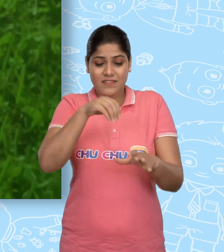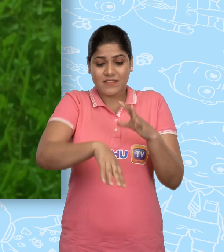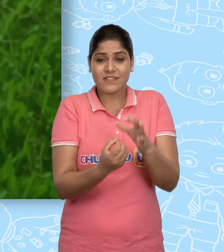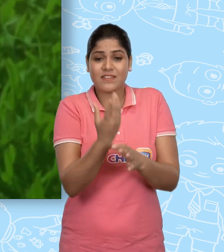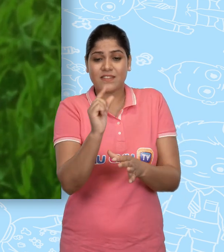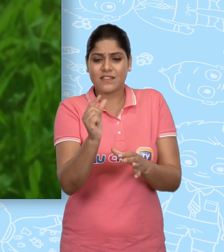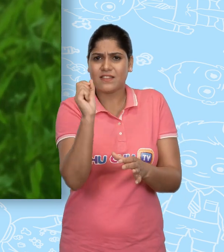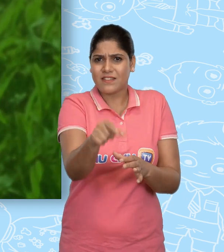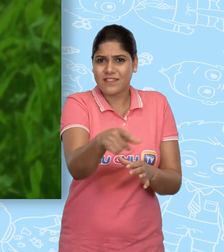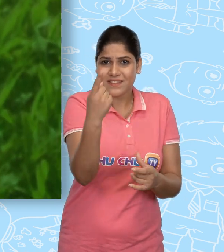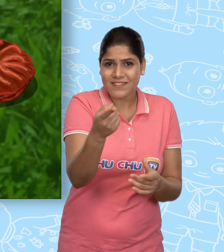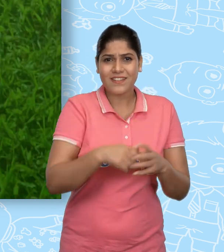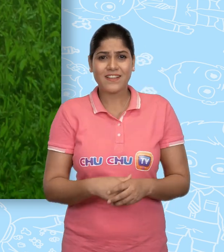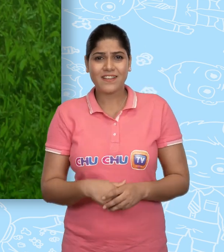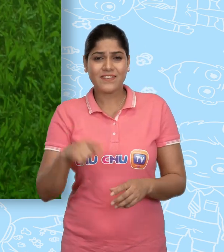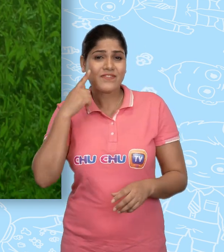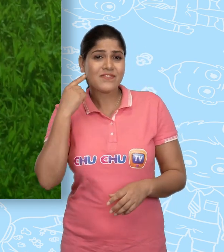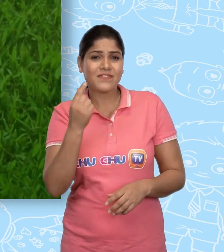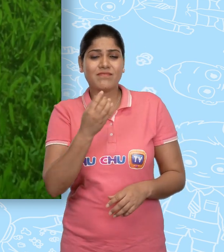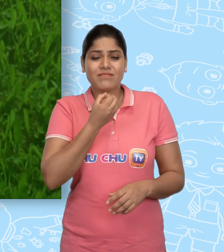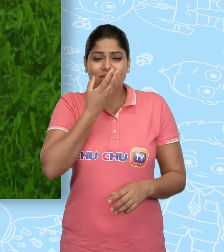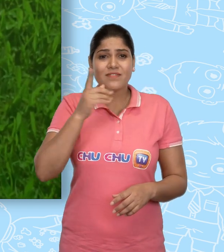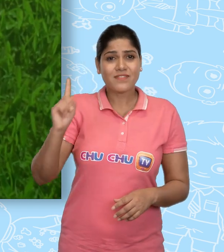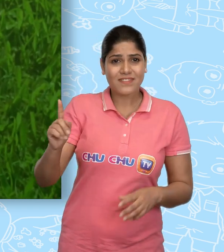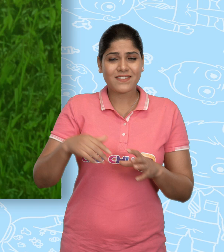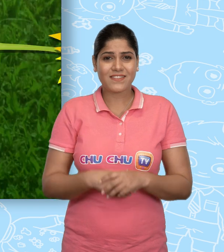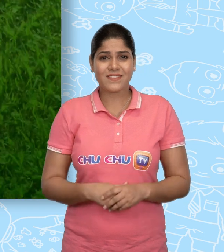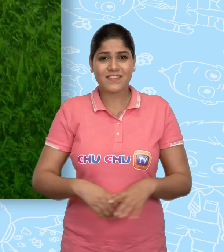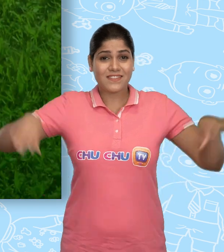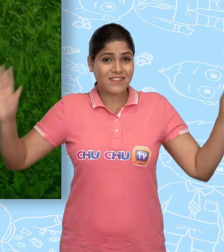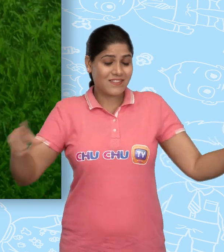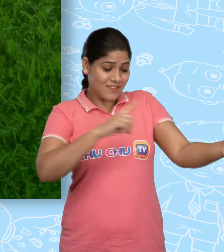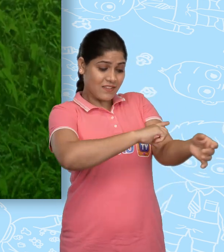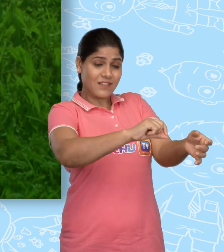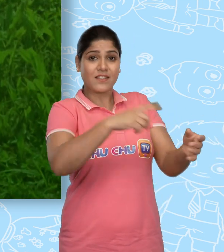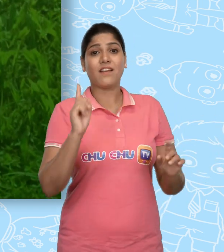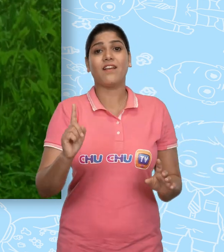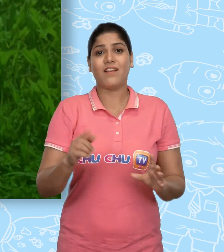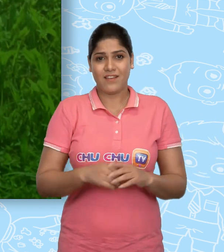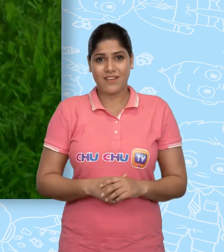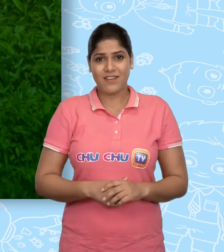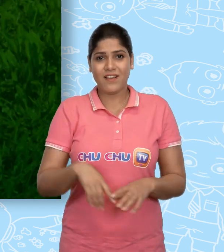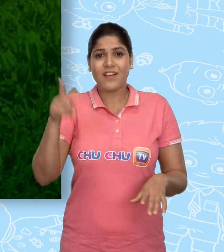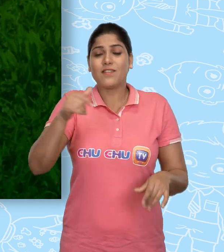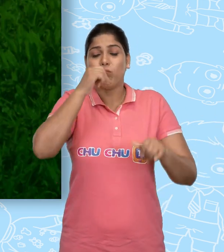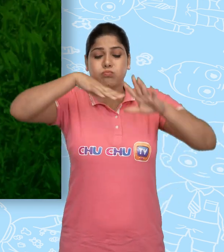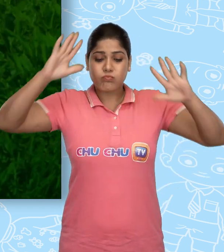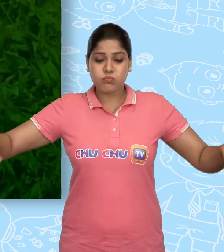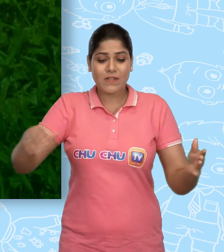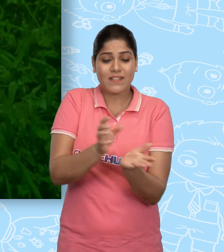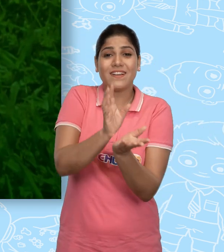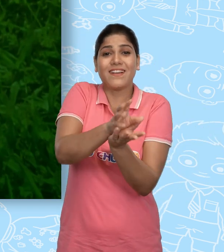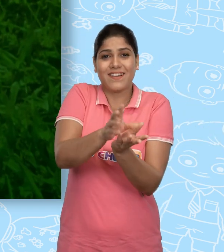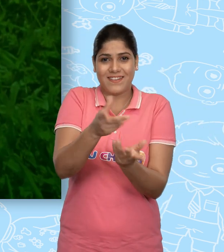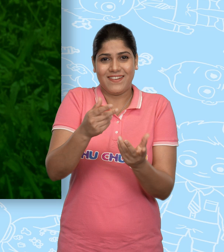a seed, a sunflower, a feather, and a seashell.